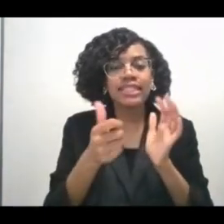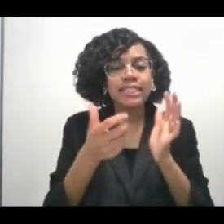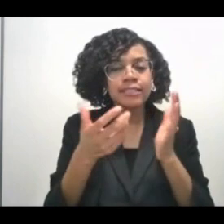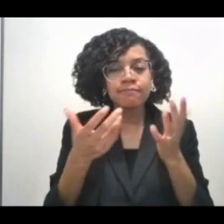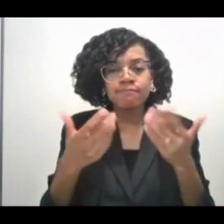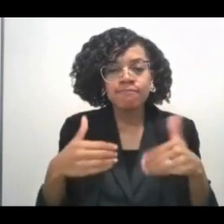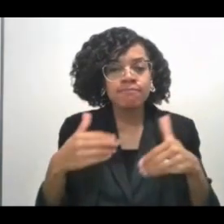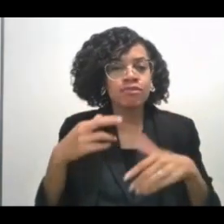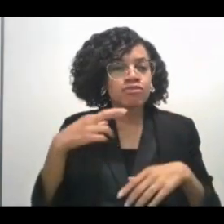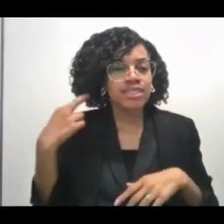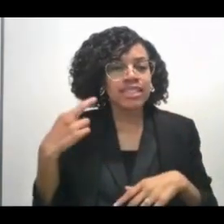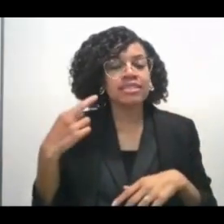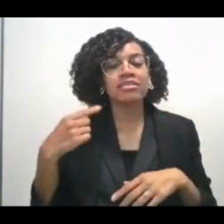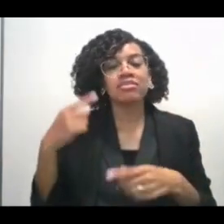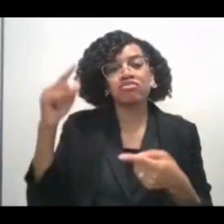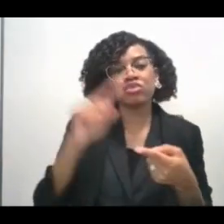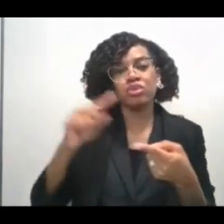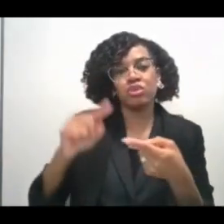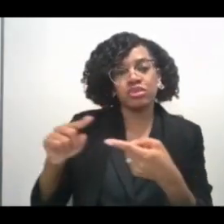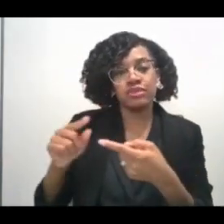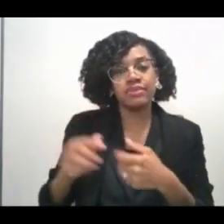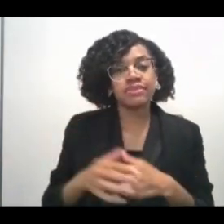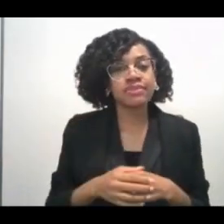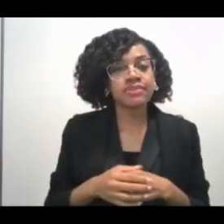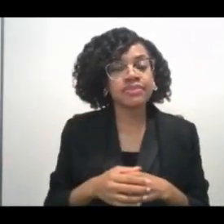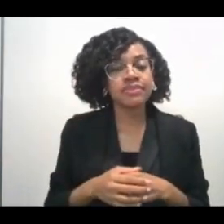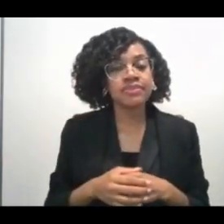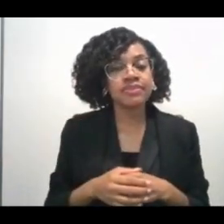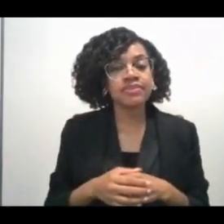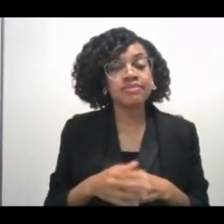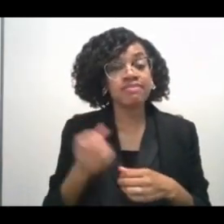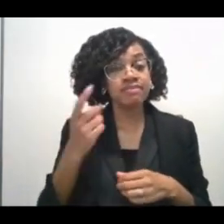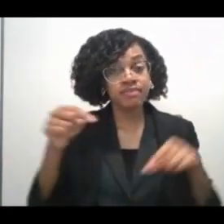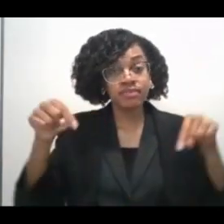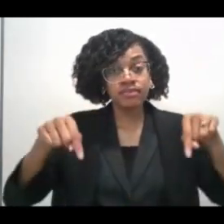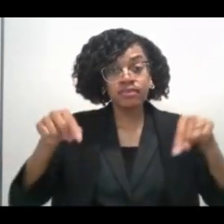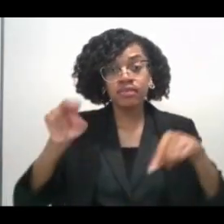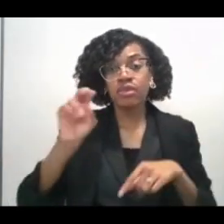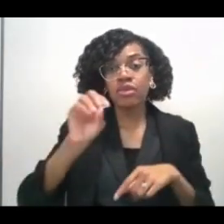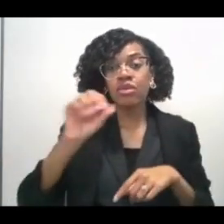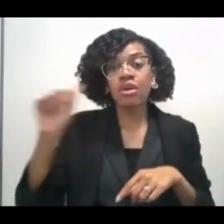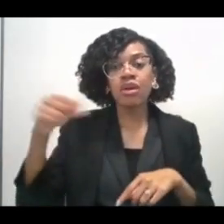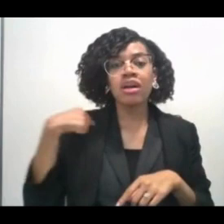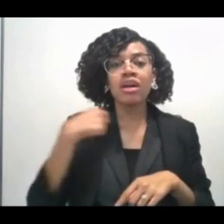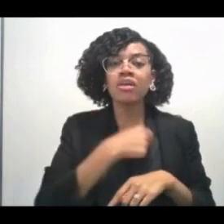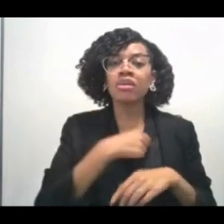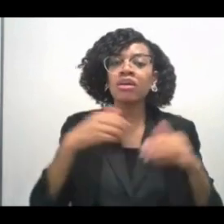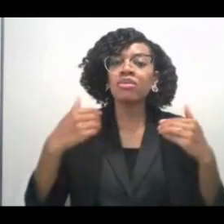So at NOAA, we are deeply invested in climate science and